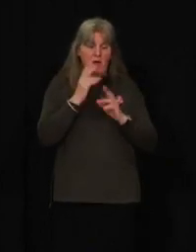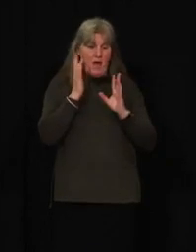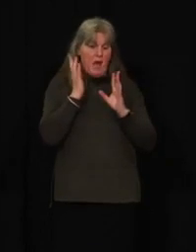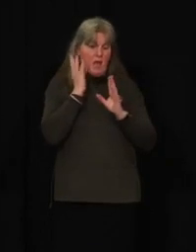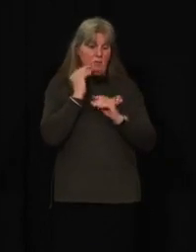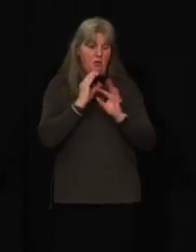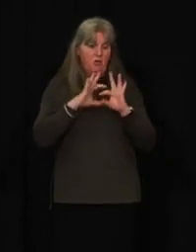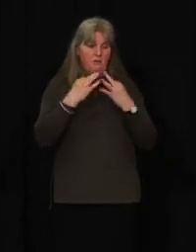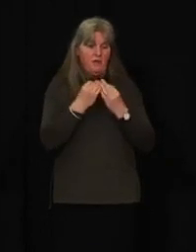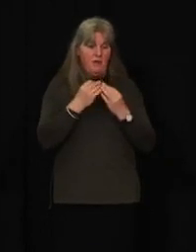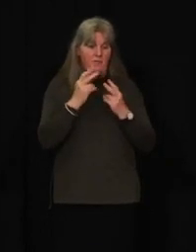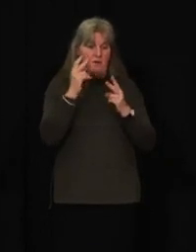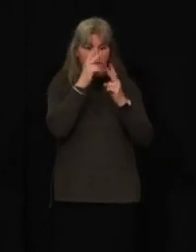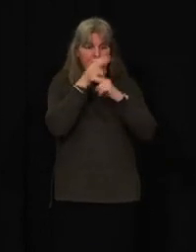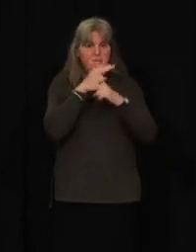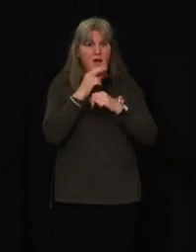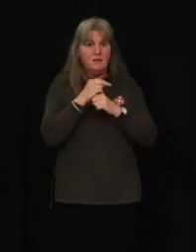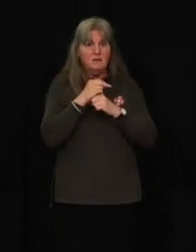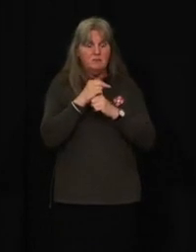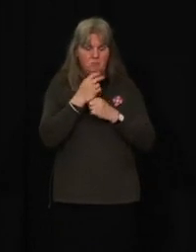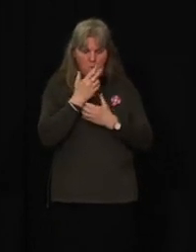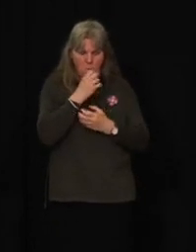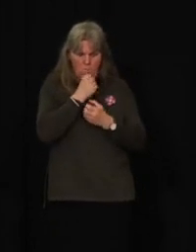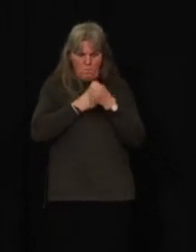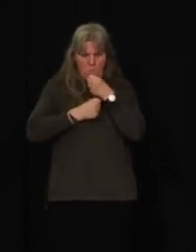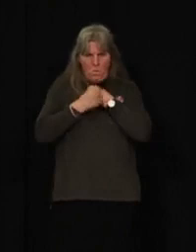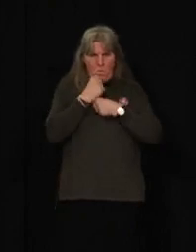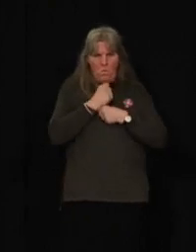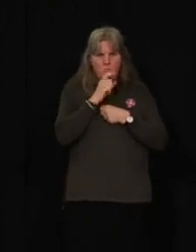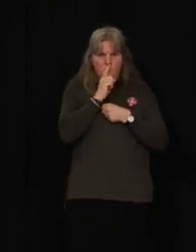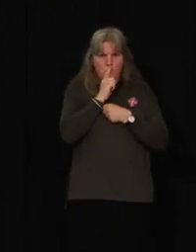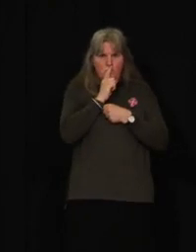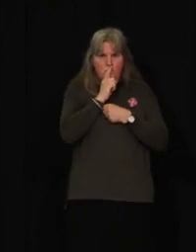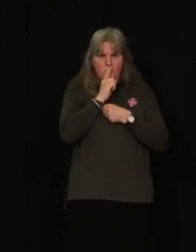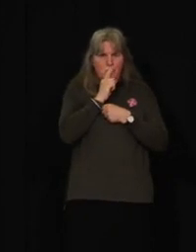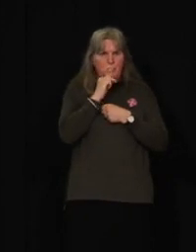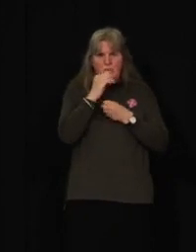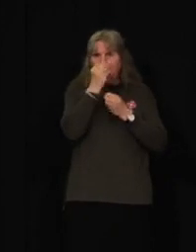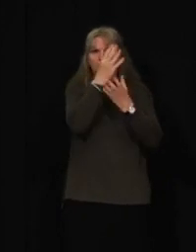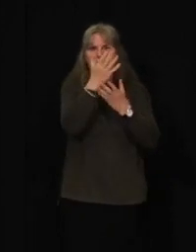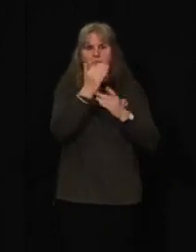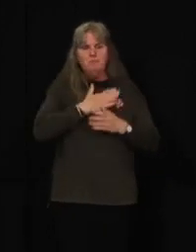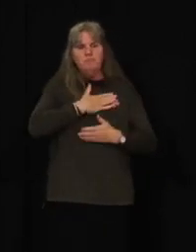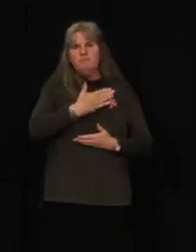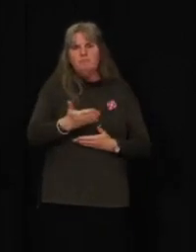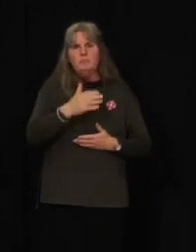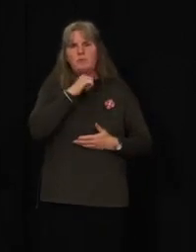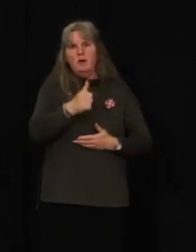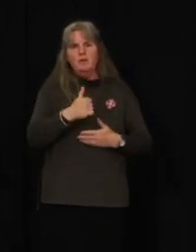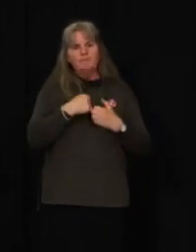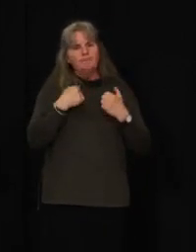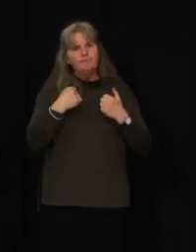reported compared to the number of events that are actually happening.